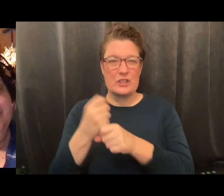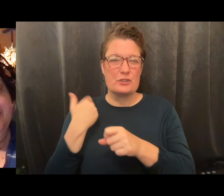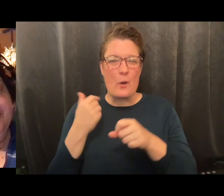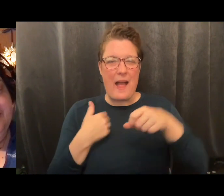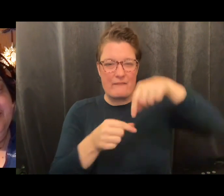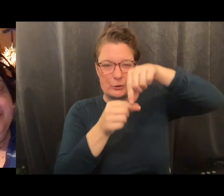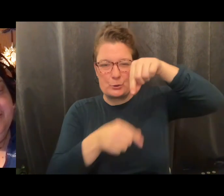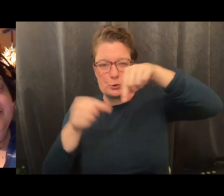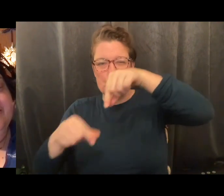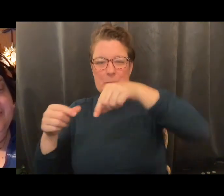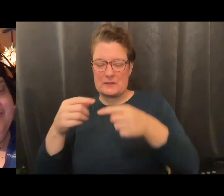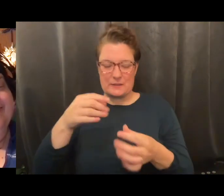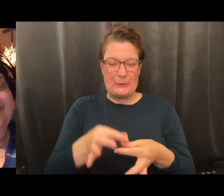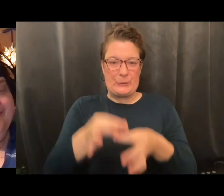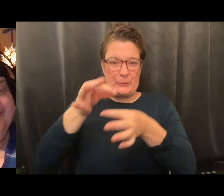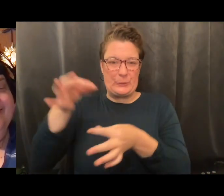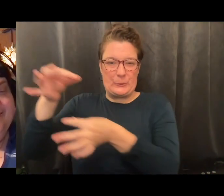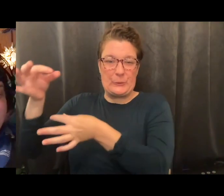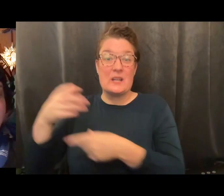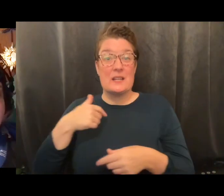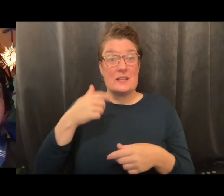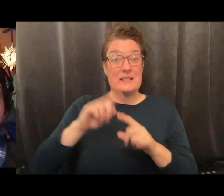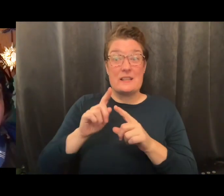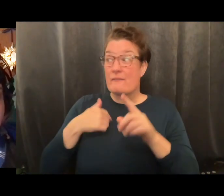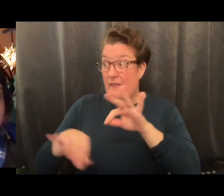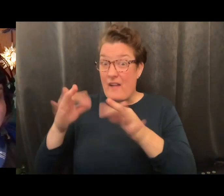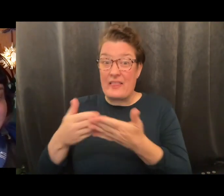When I was a little girl, because I was told that there was no God,